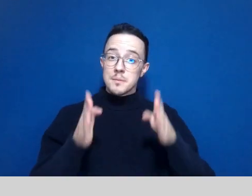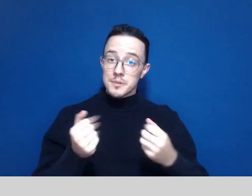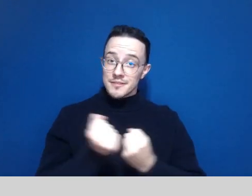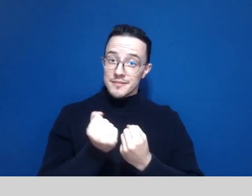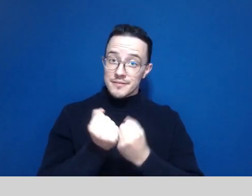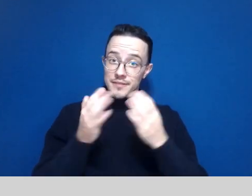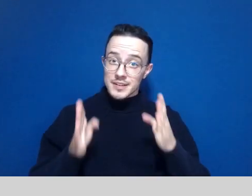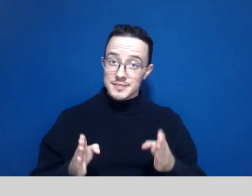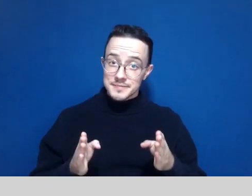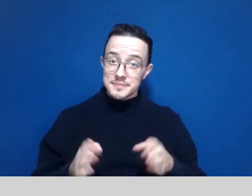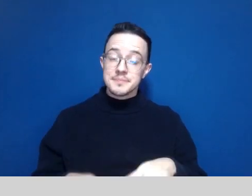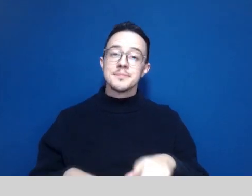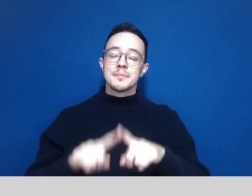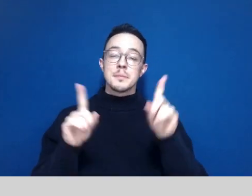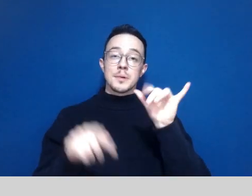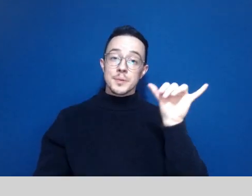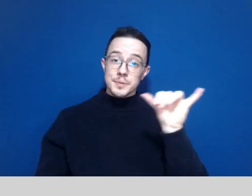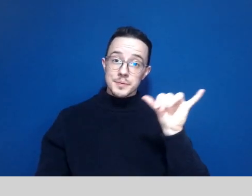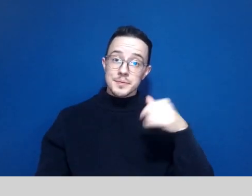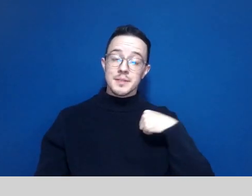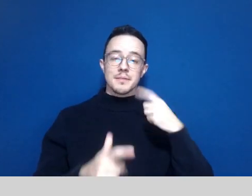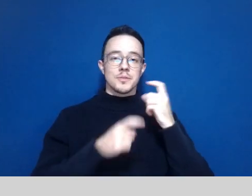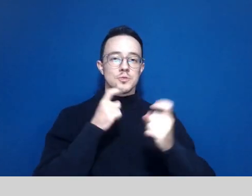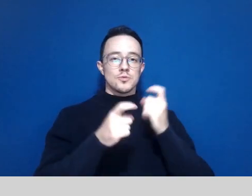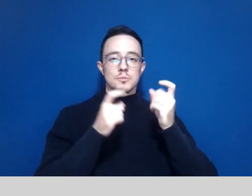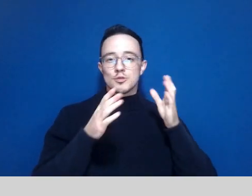but moreover, I am also a contributor